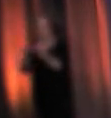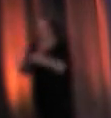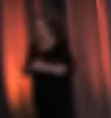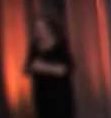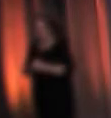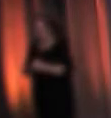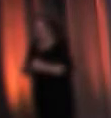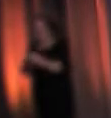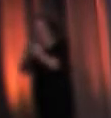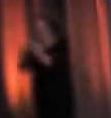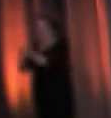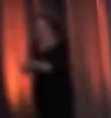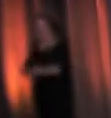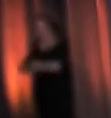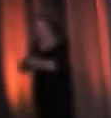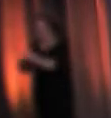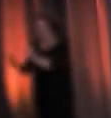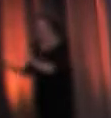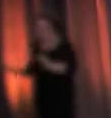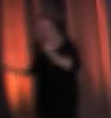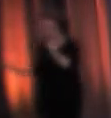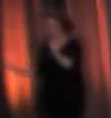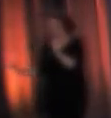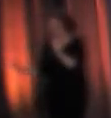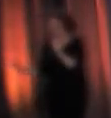Our prism is equally revealing if we focus it in another